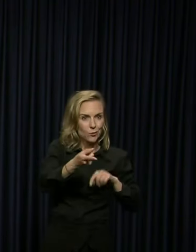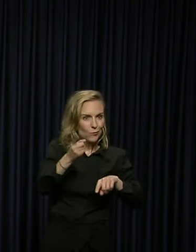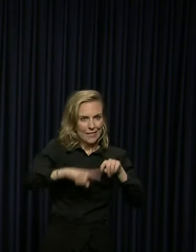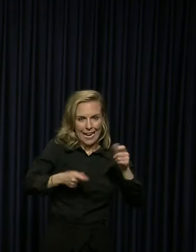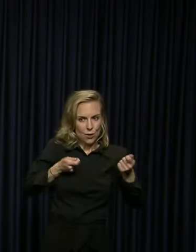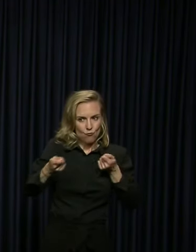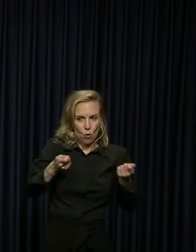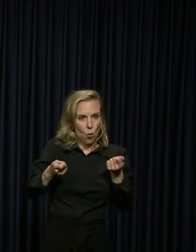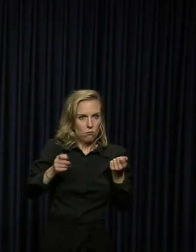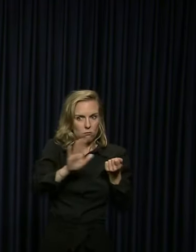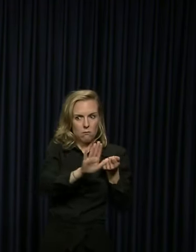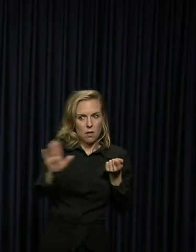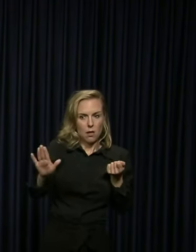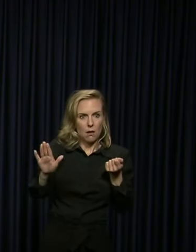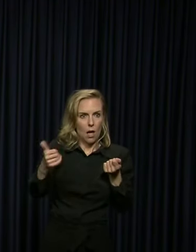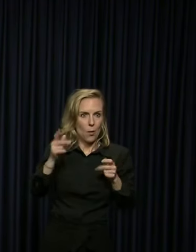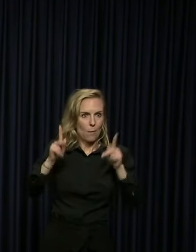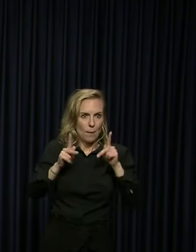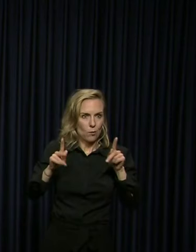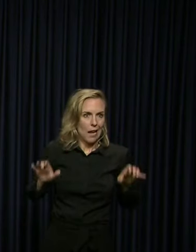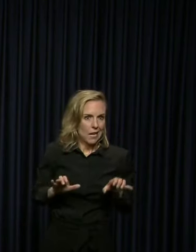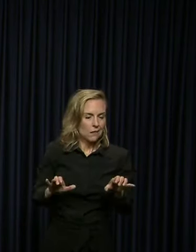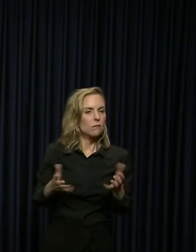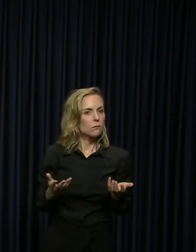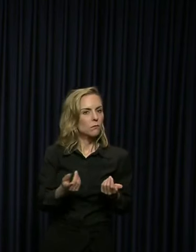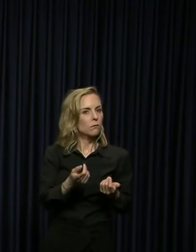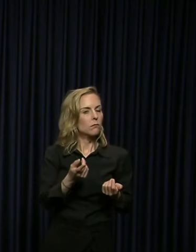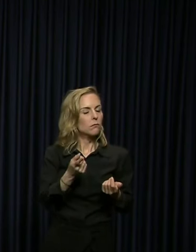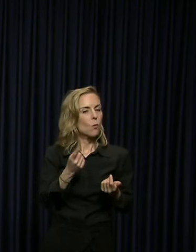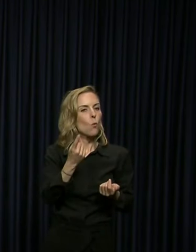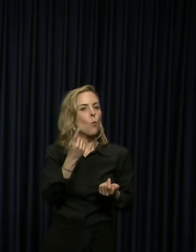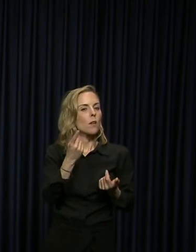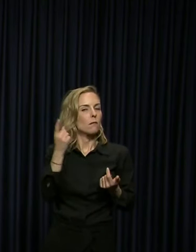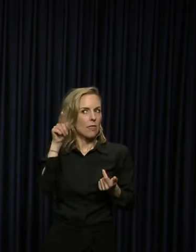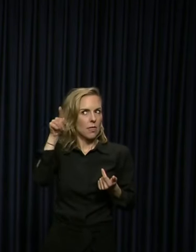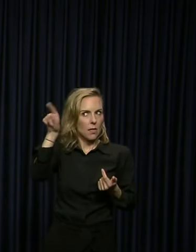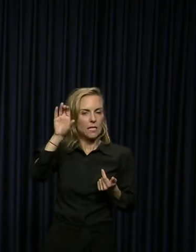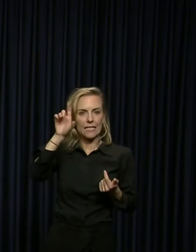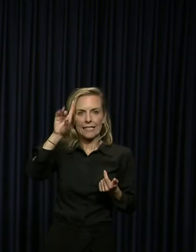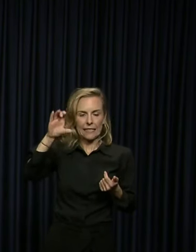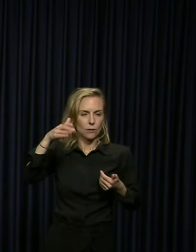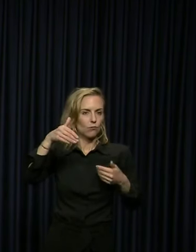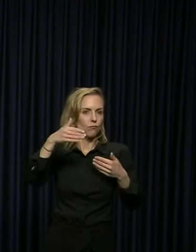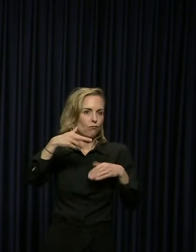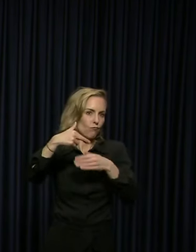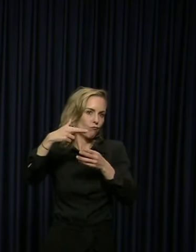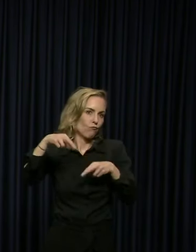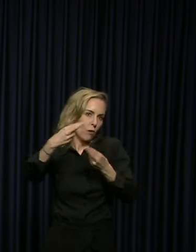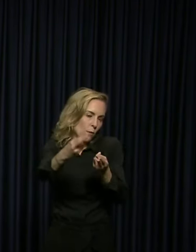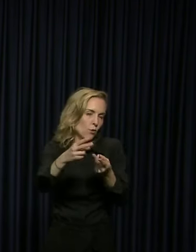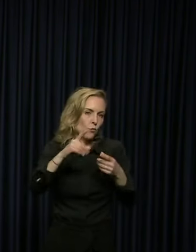CERTAIN SITUATIONS, MAINTAIN YOUR SOCIAL DISTANCE, DON'T